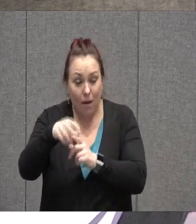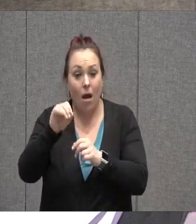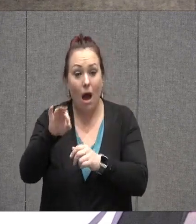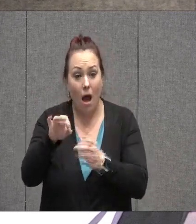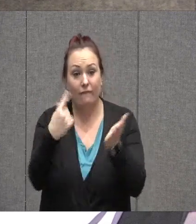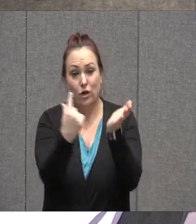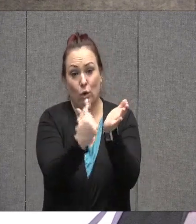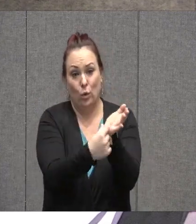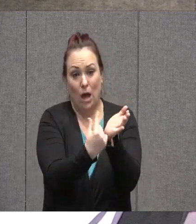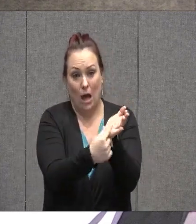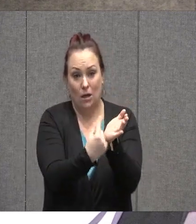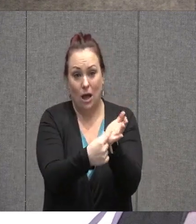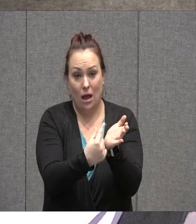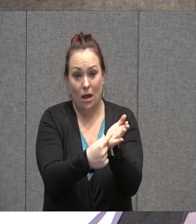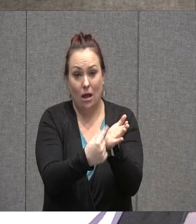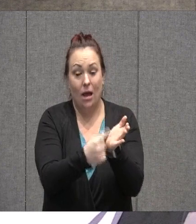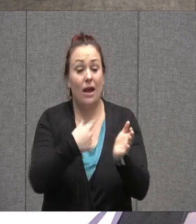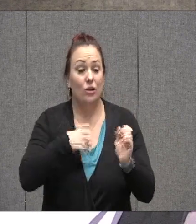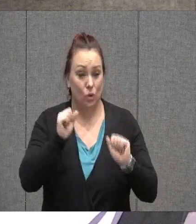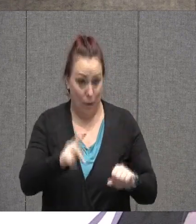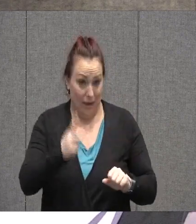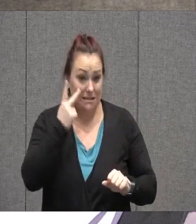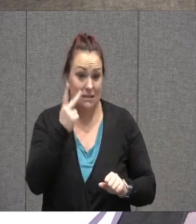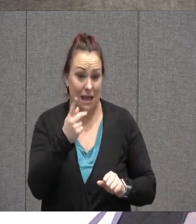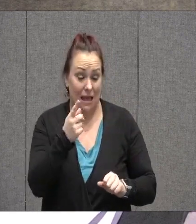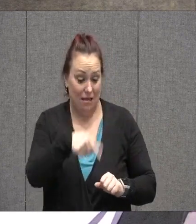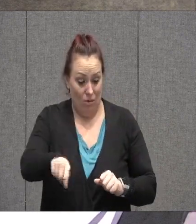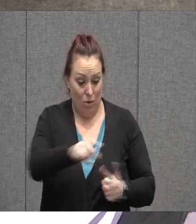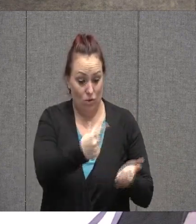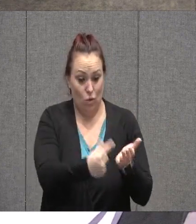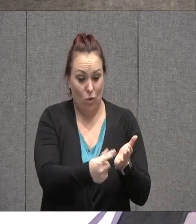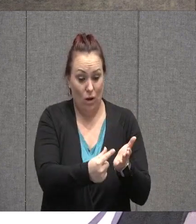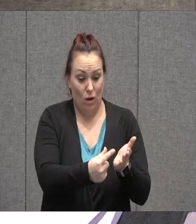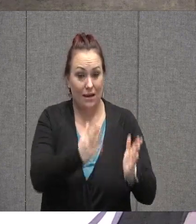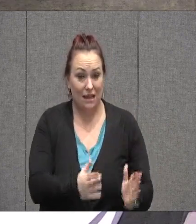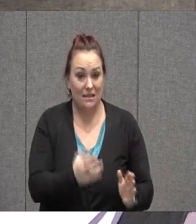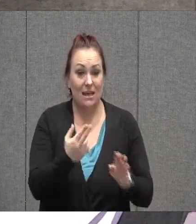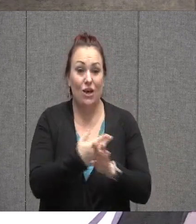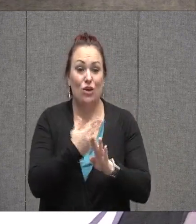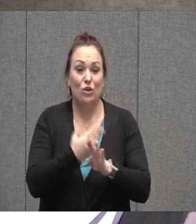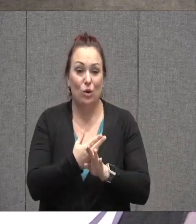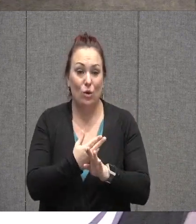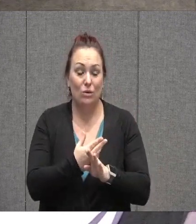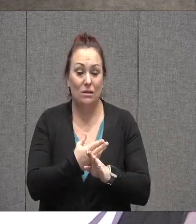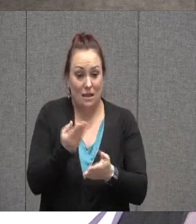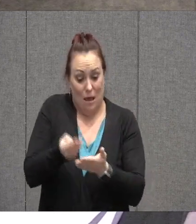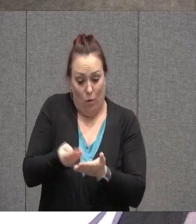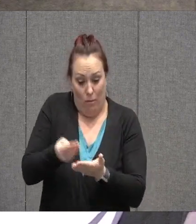So, you can see that the Ugandans use their currency to highlight things that are important to them.